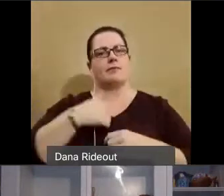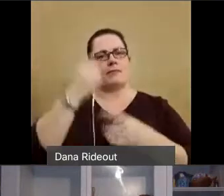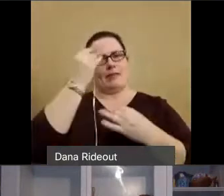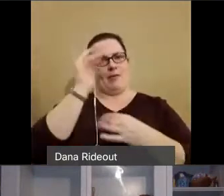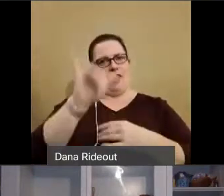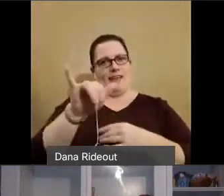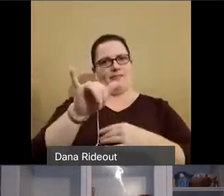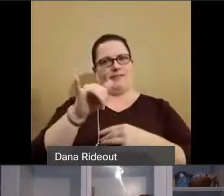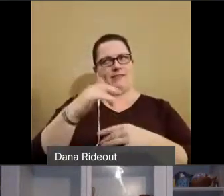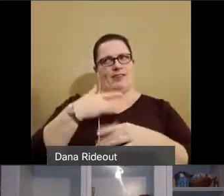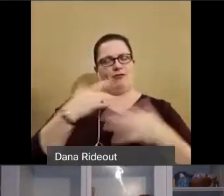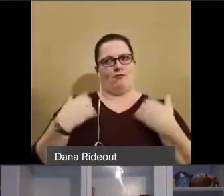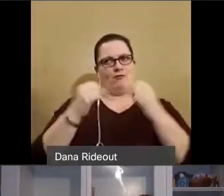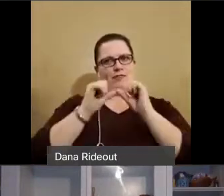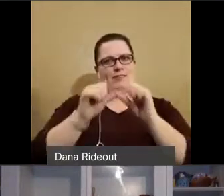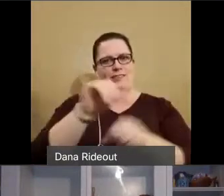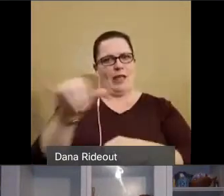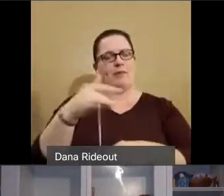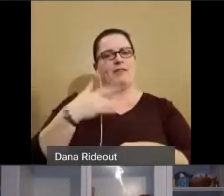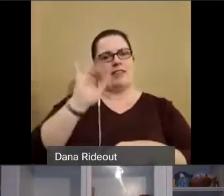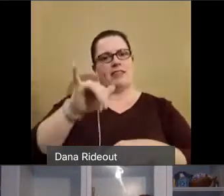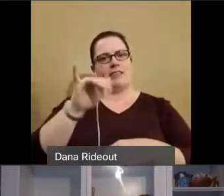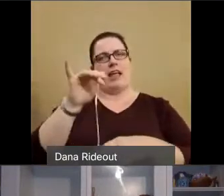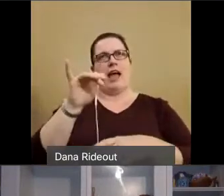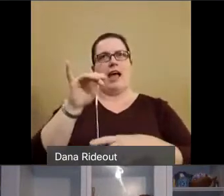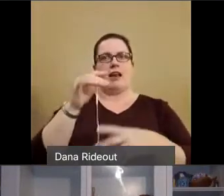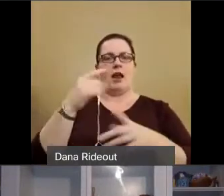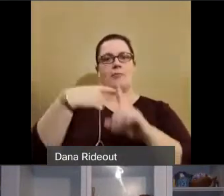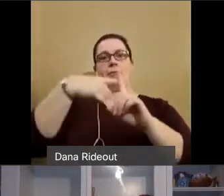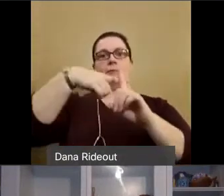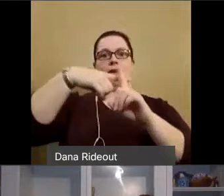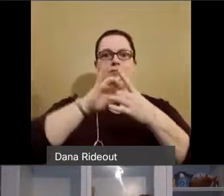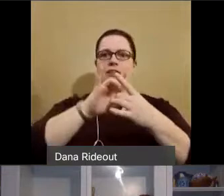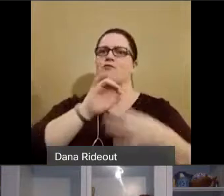Um, she says these kinds of optimistic relations are not inherently cruel, but they become cruel.